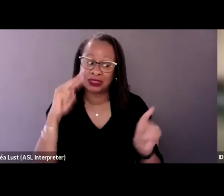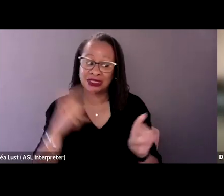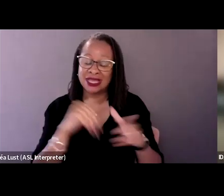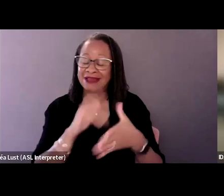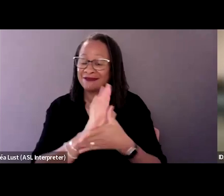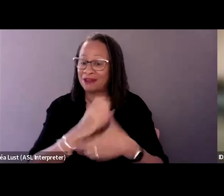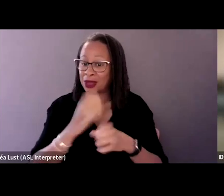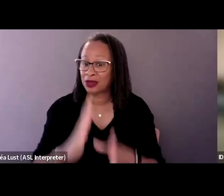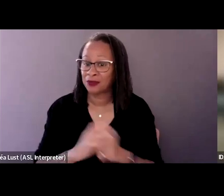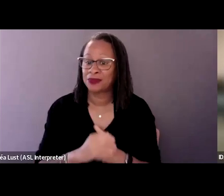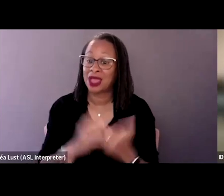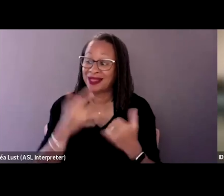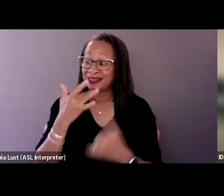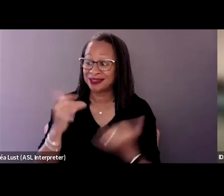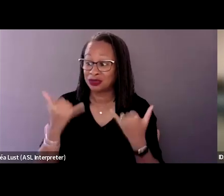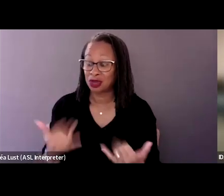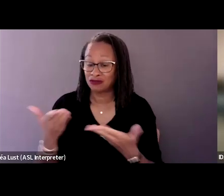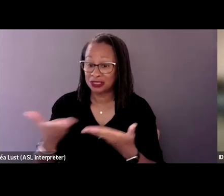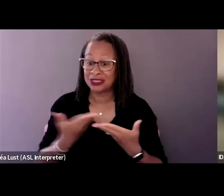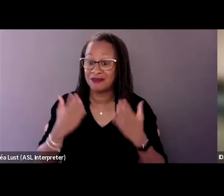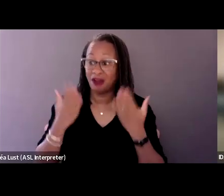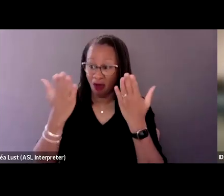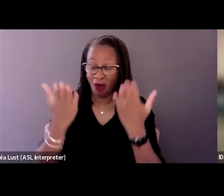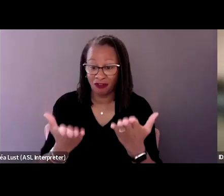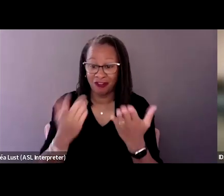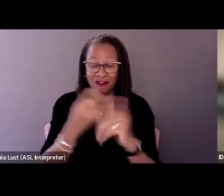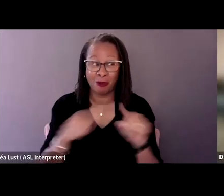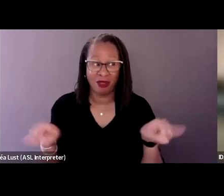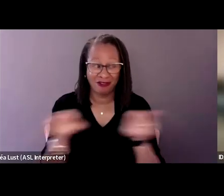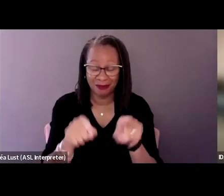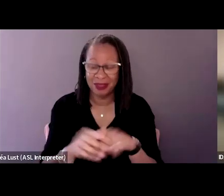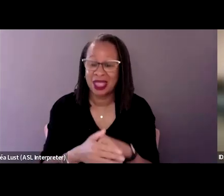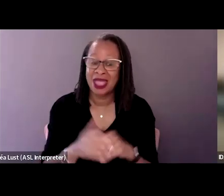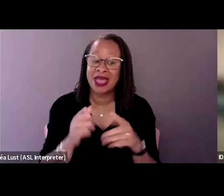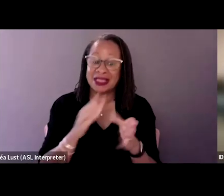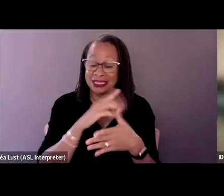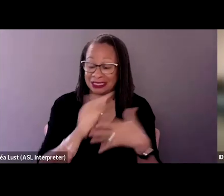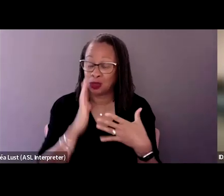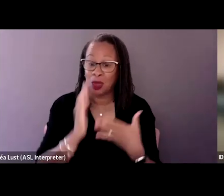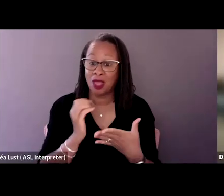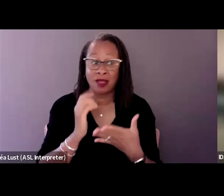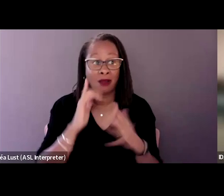We're fortunate today to receive this offering from them. This series will hopefully help all of you learn, relate,